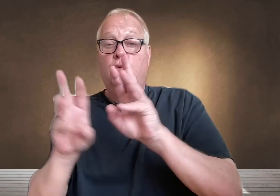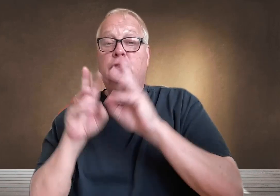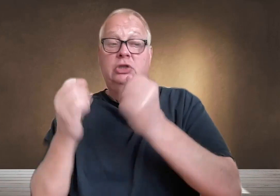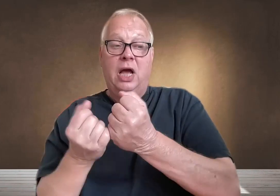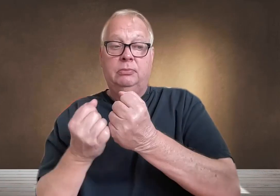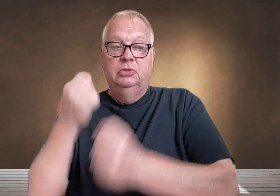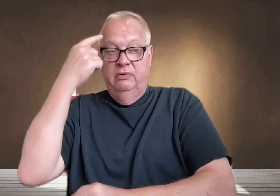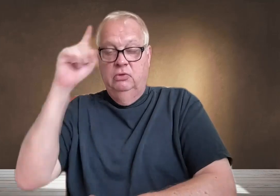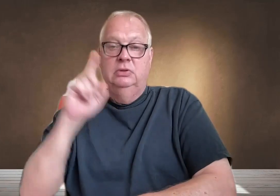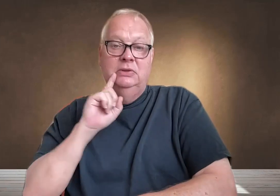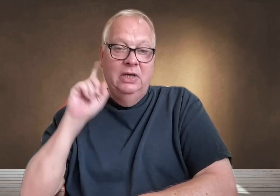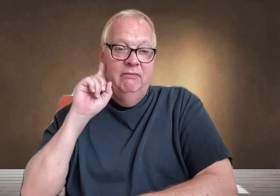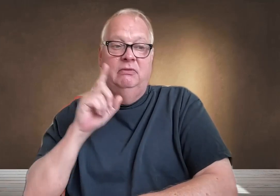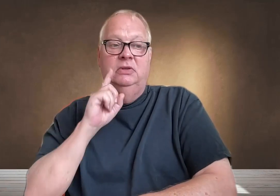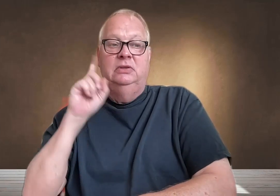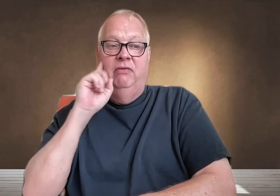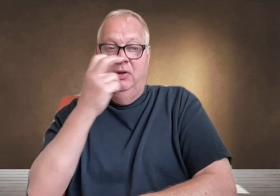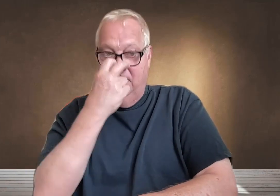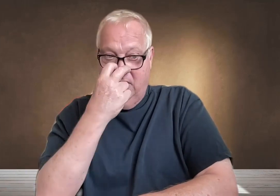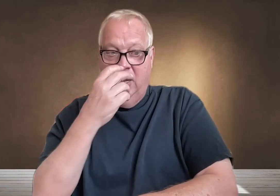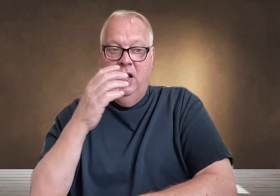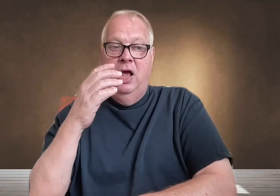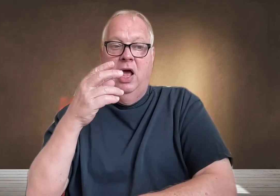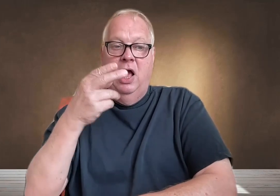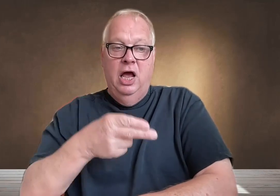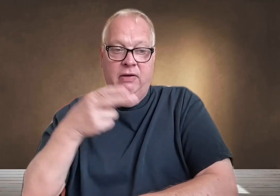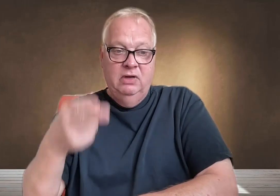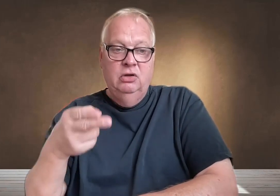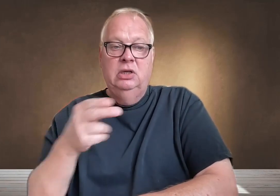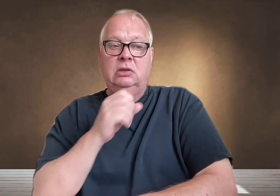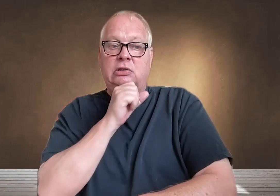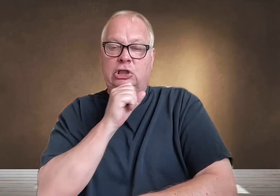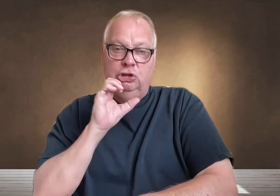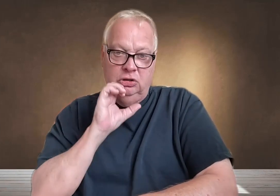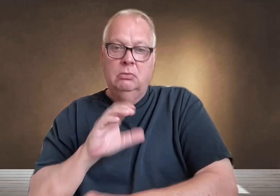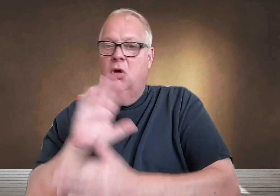The workshop is for Deaf, DeafBlind, and Hard of Hearing Seniors,